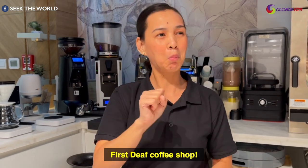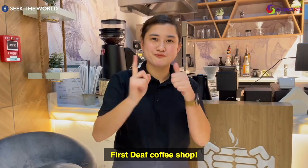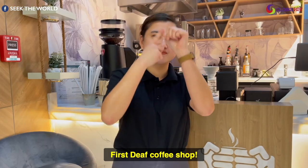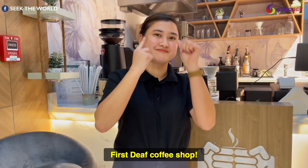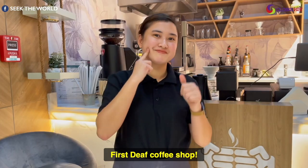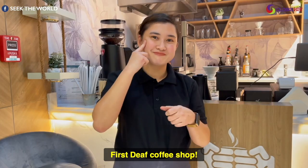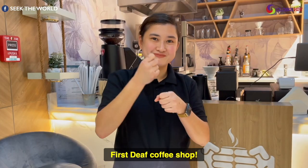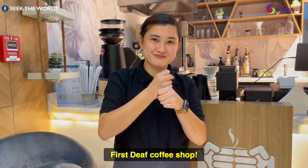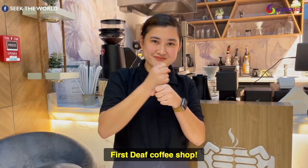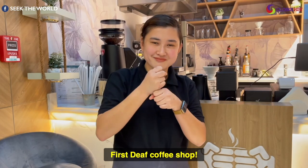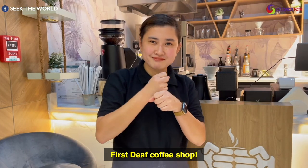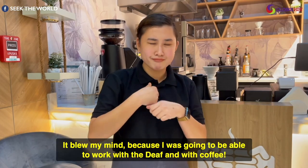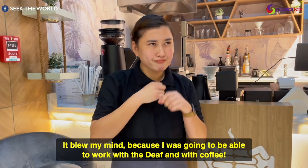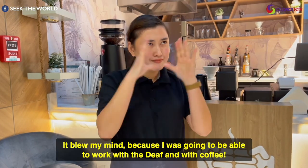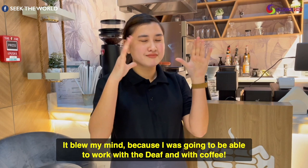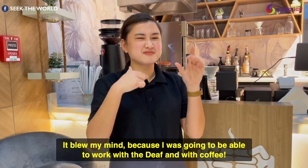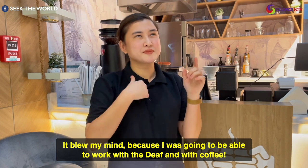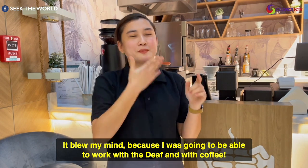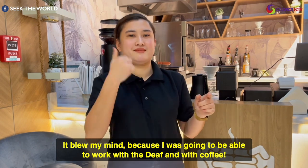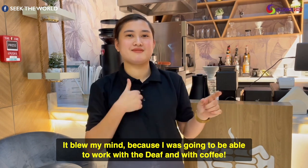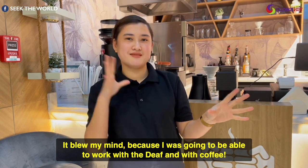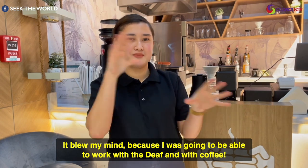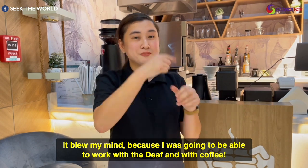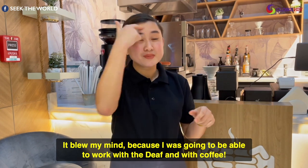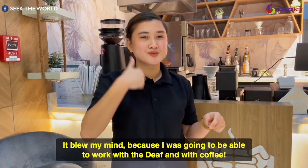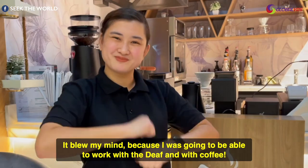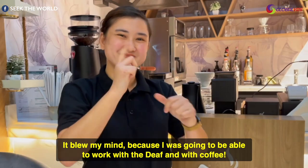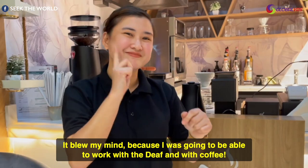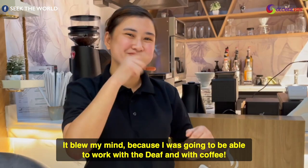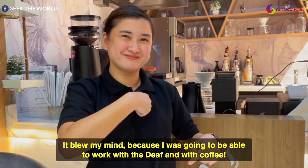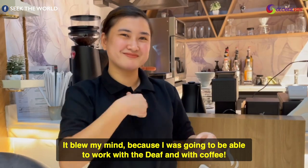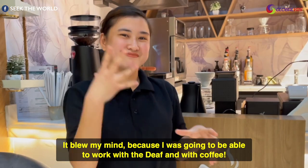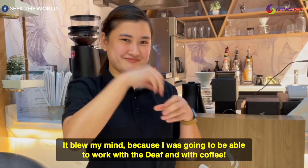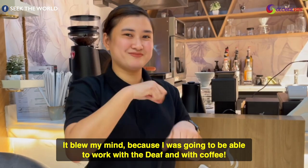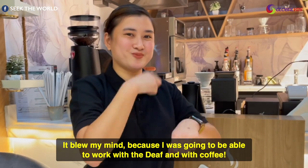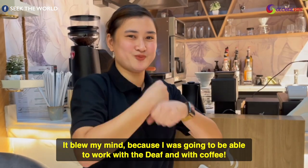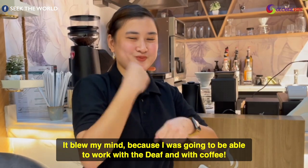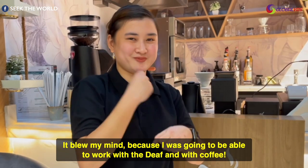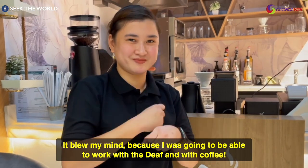First Deaf coffee shop! It blew my mind, because I was going to be able to work with the Deaf and with coffee!